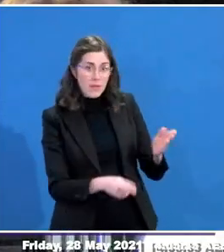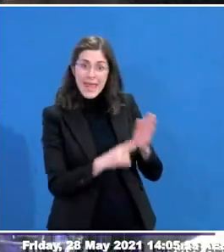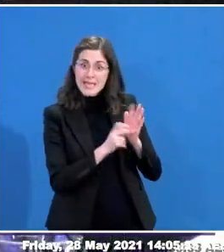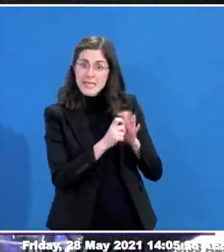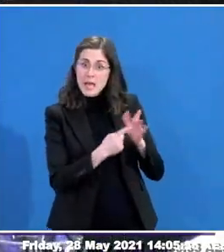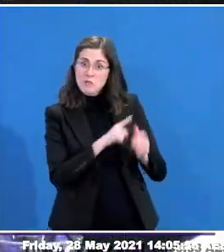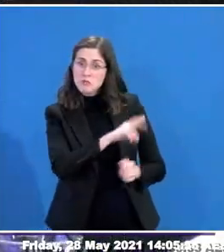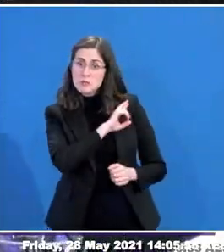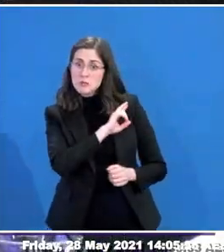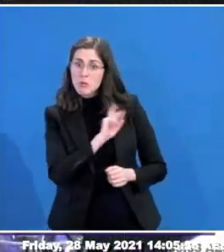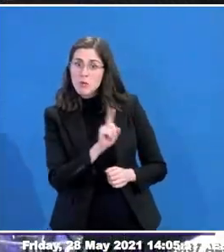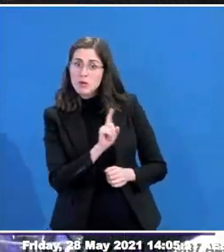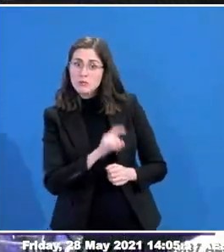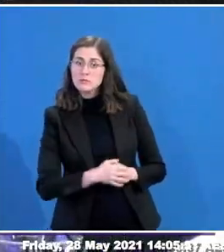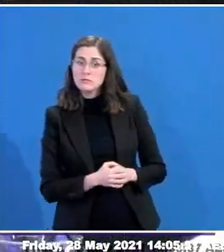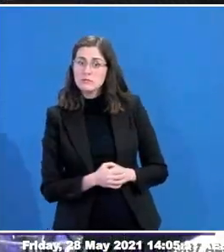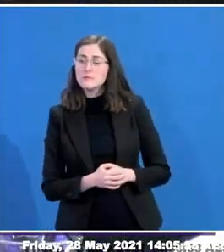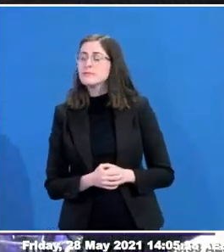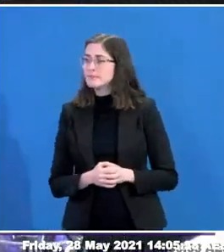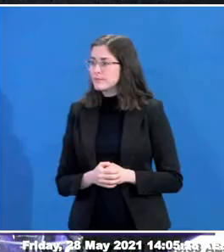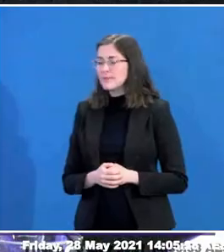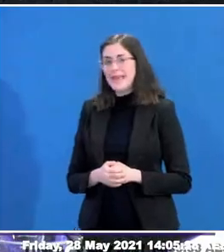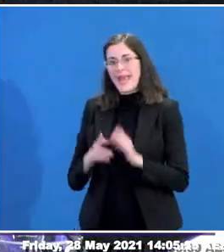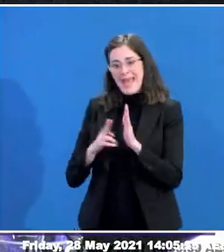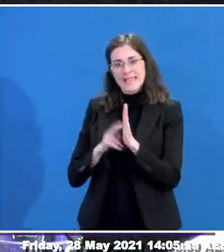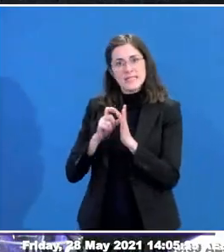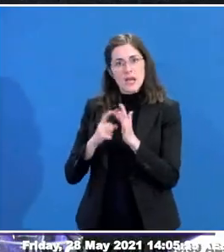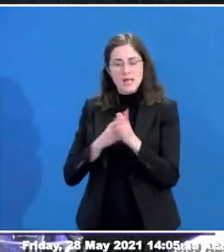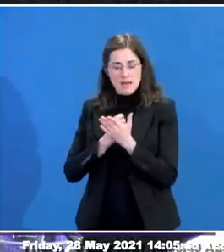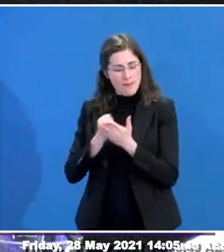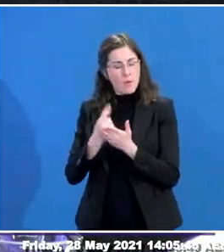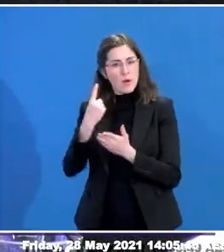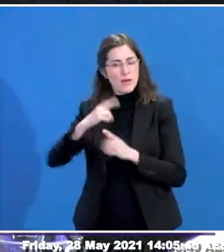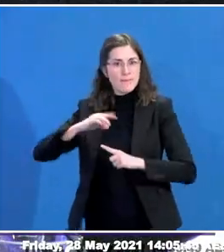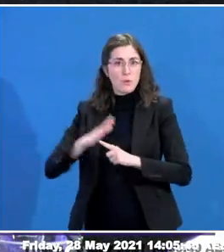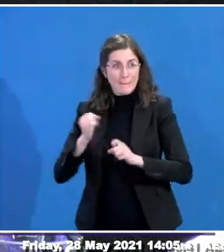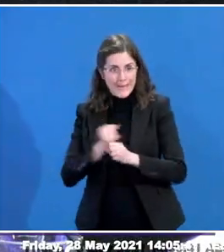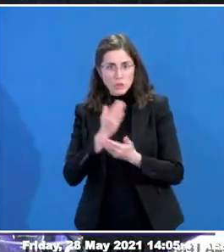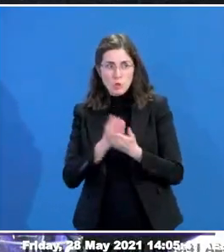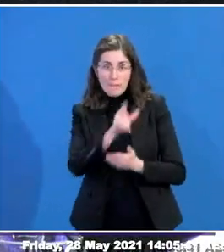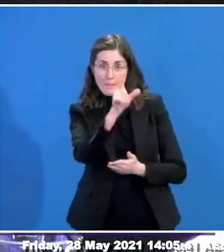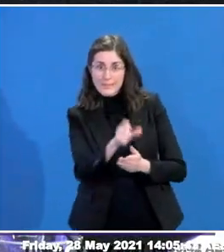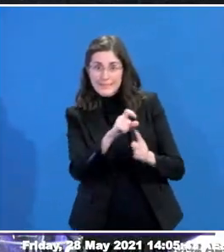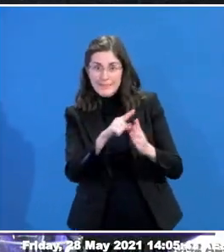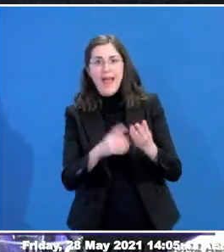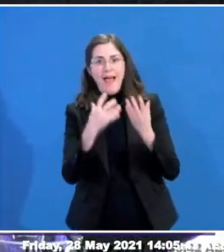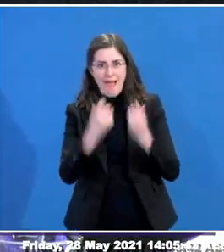MR McNAUGHTON: The NDIA's role first and foremost with would be the well-being and safety and secure housing of the participant, and